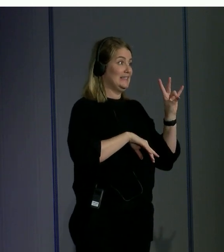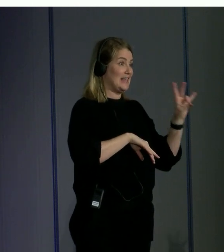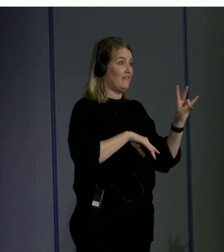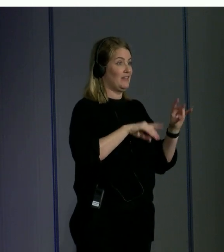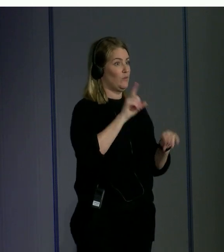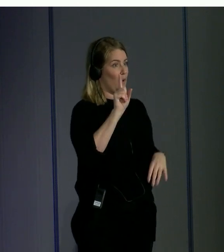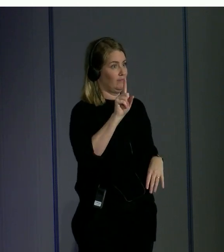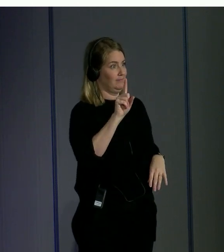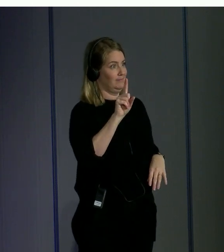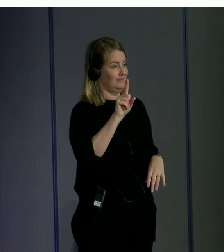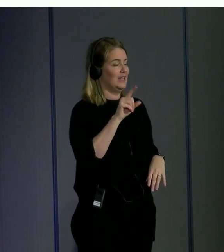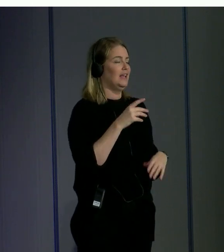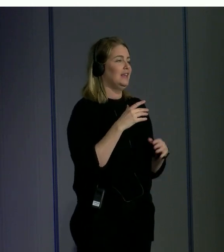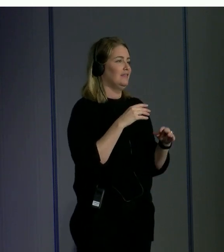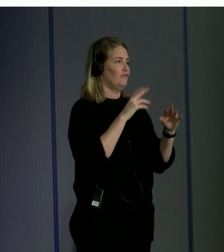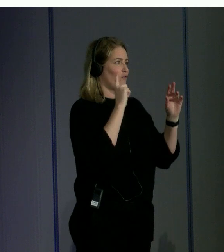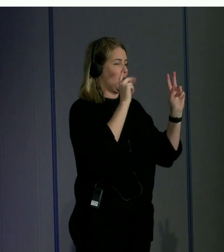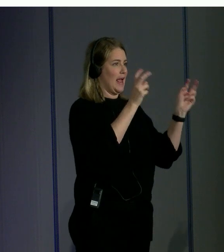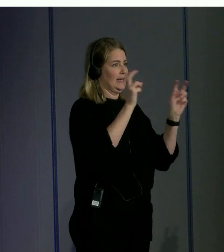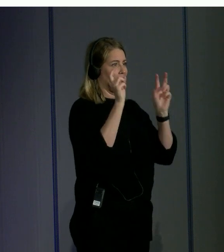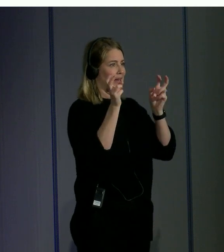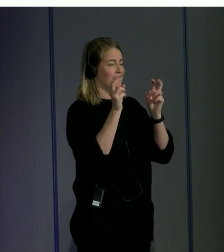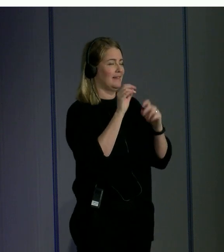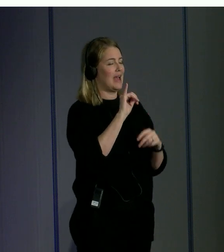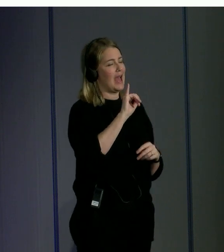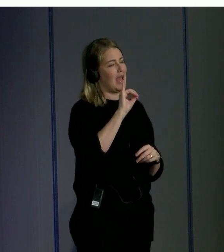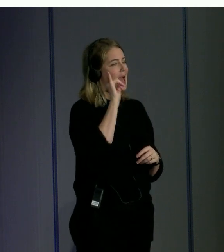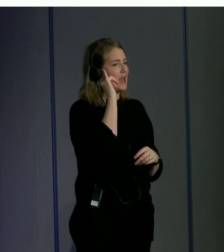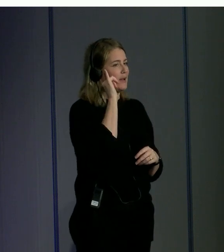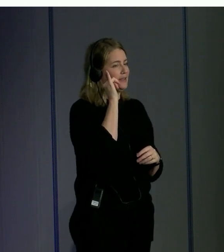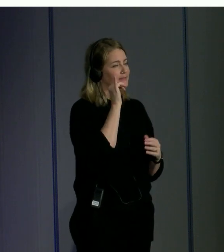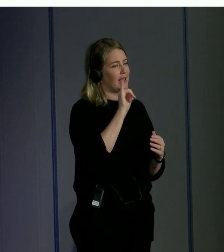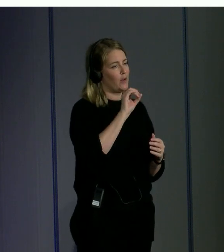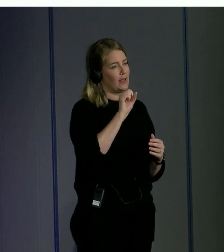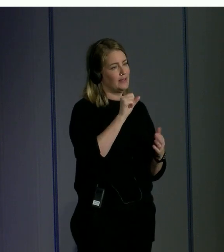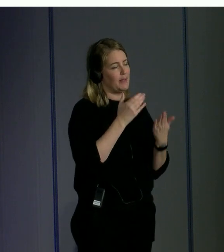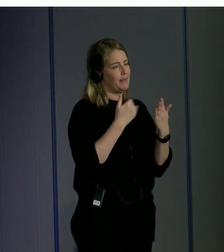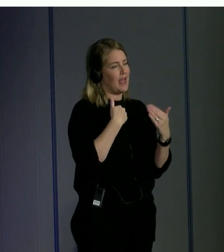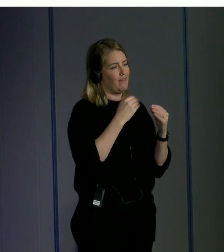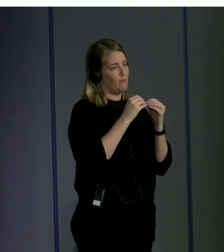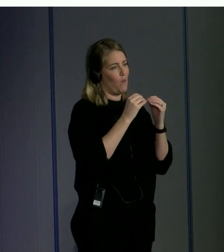Yeah, iOS maybe has the more heading levels coming up.